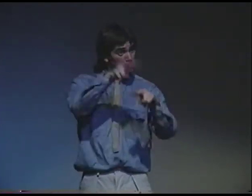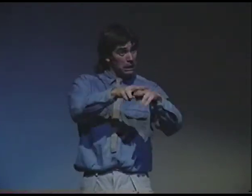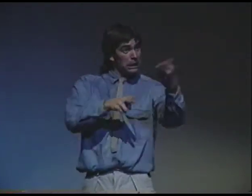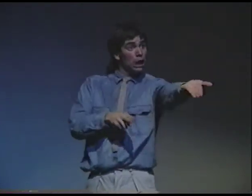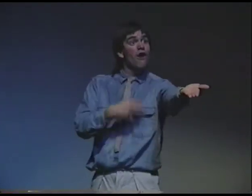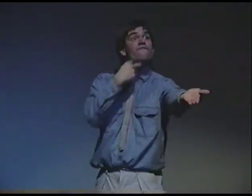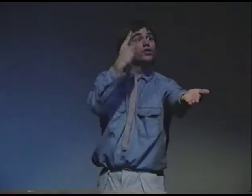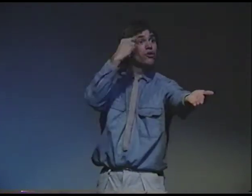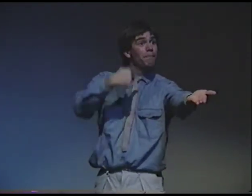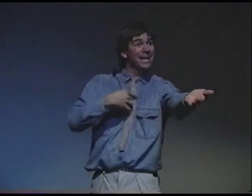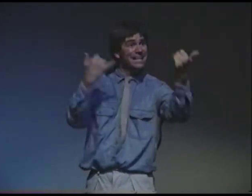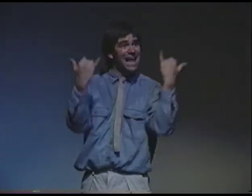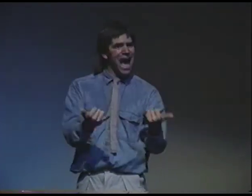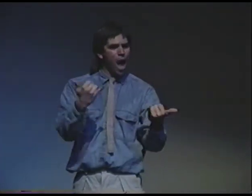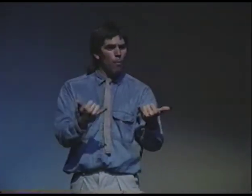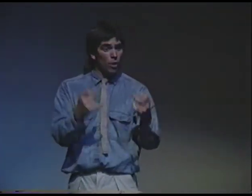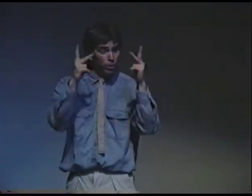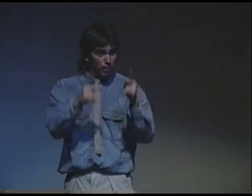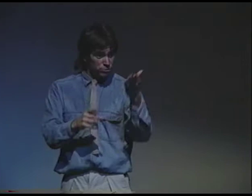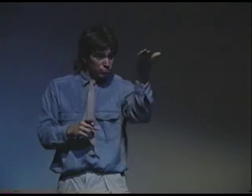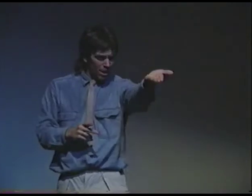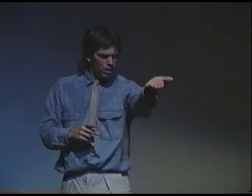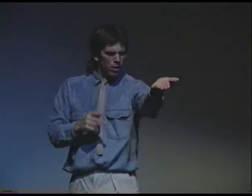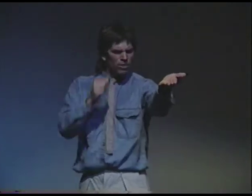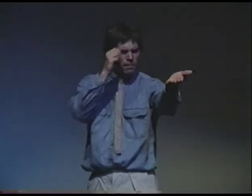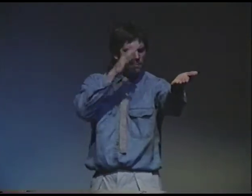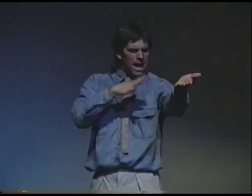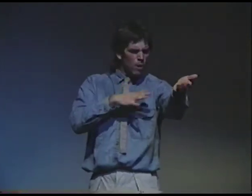ever done poetry. And he's voicing for me right now.